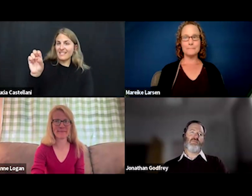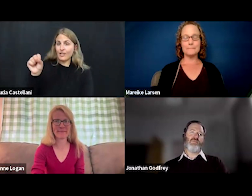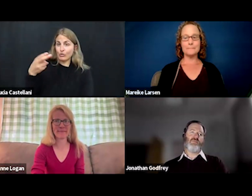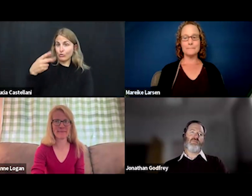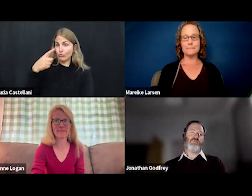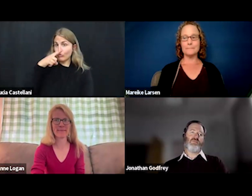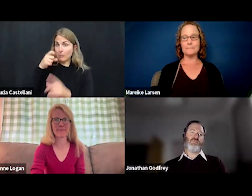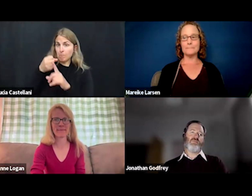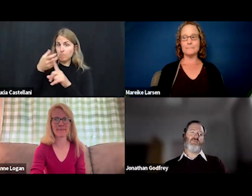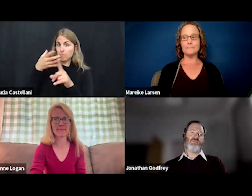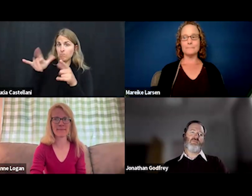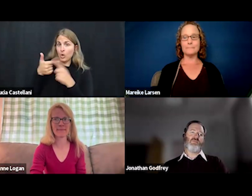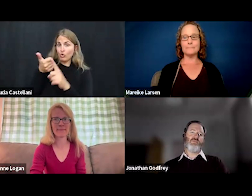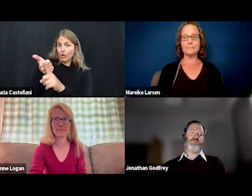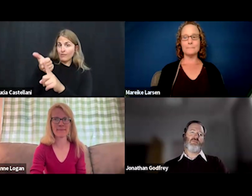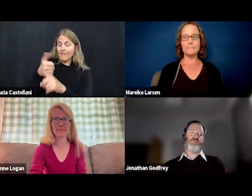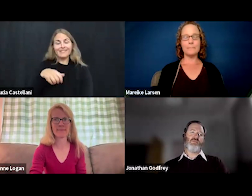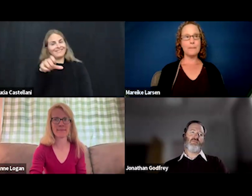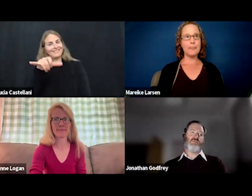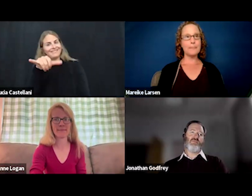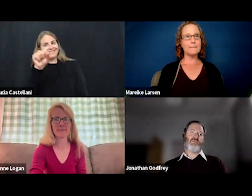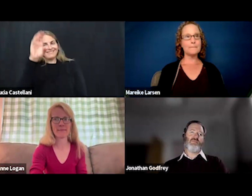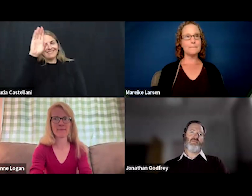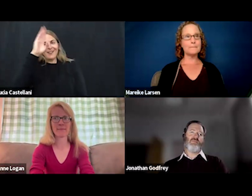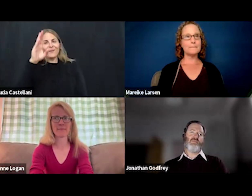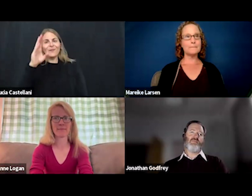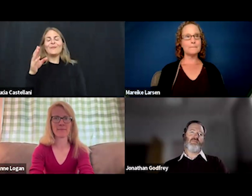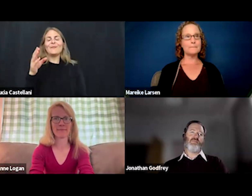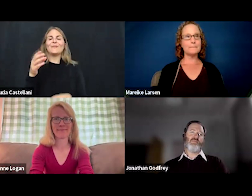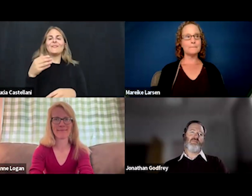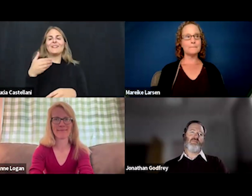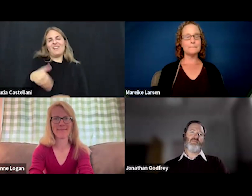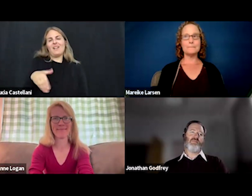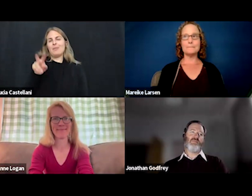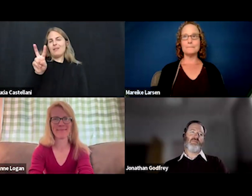Yes. Hi, everybody. I'm Venkatesh Potluri.